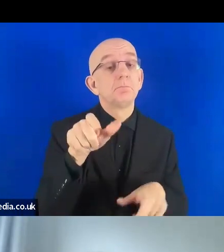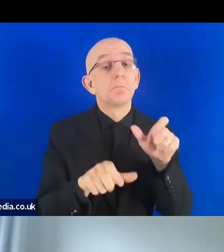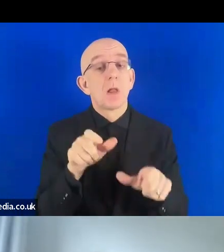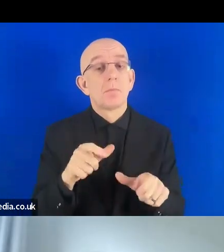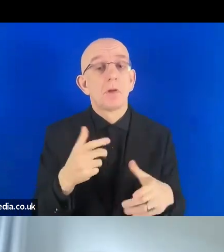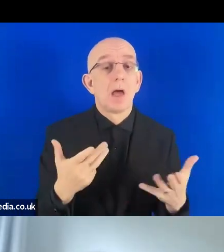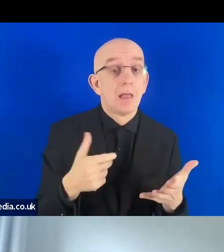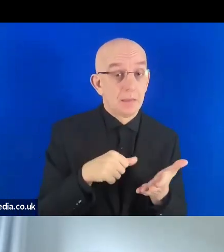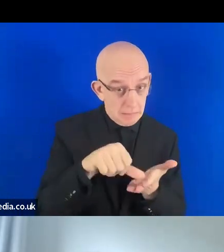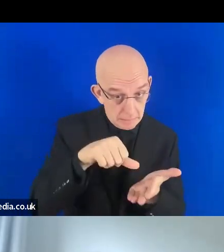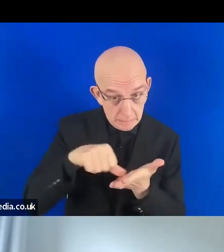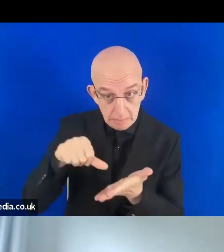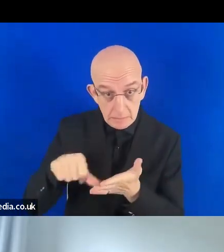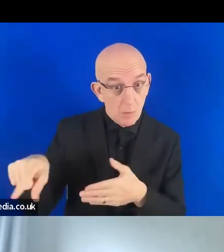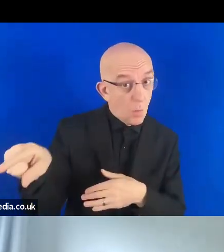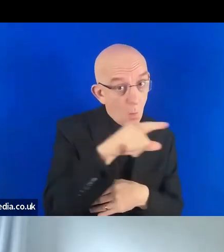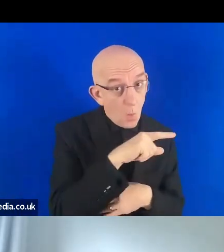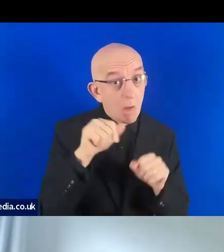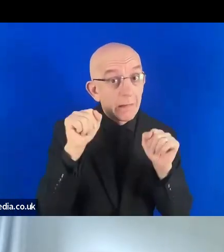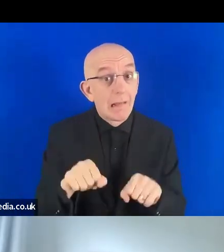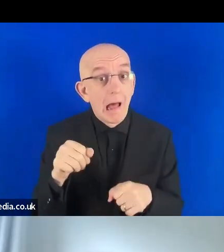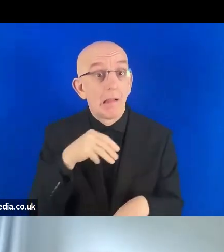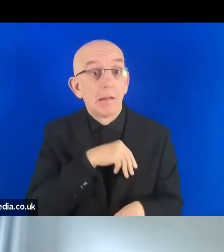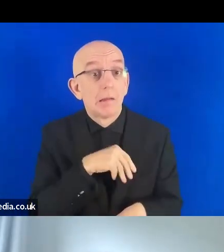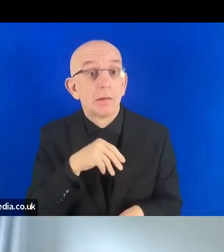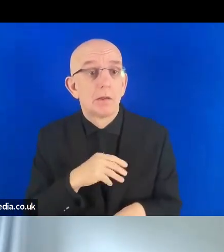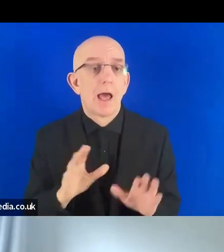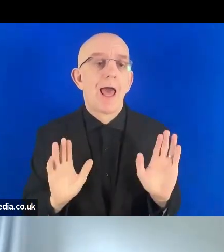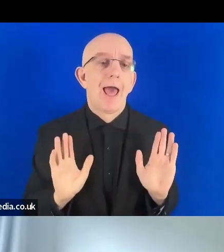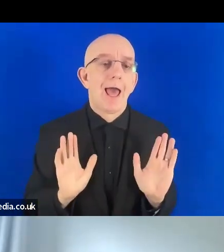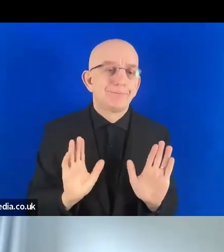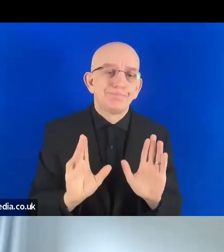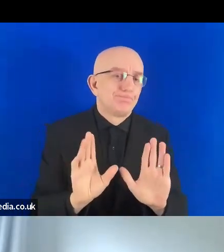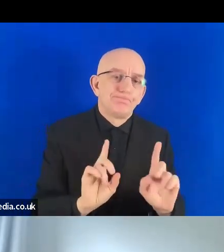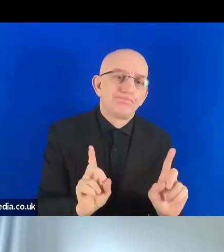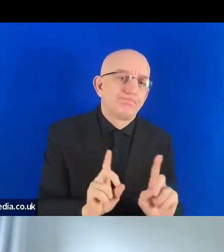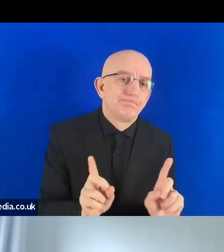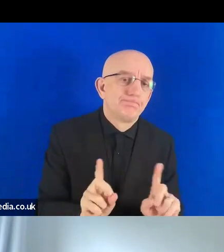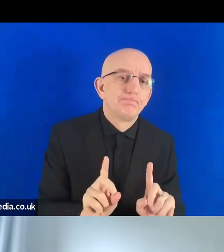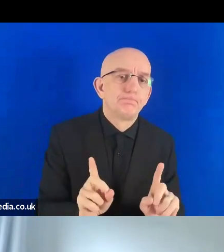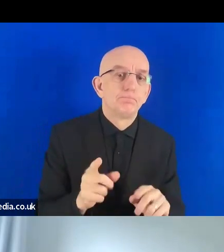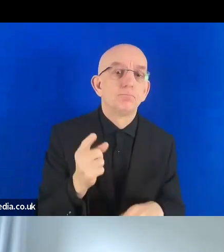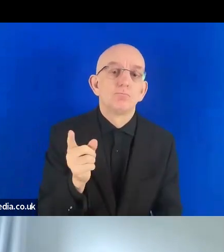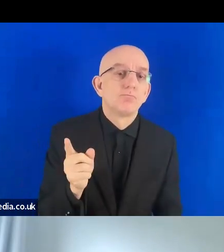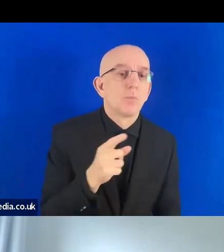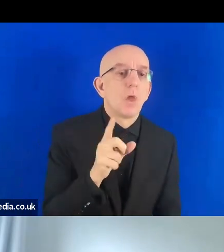except for the people who are access Fund recipients. And Access Fund is a limited fund through which we were able to support,